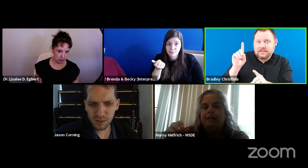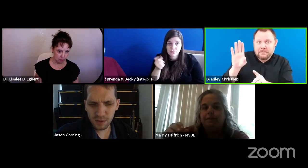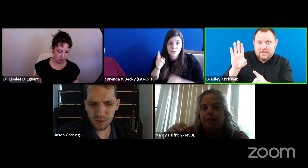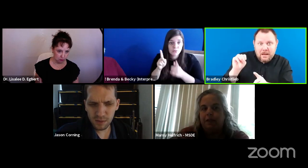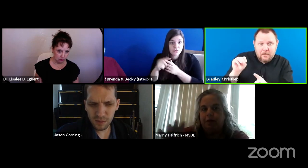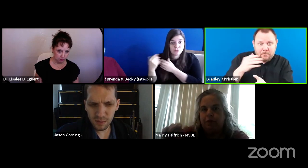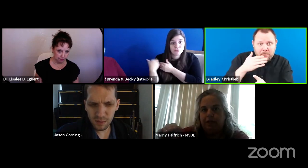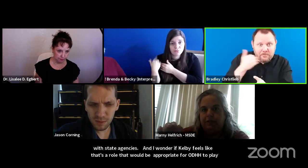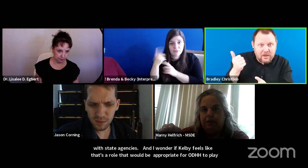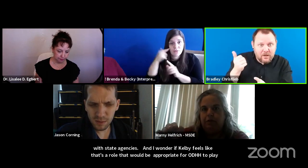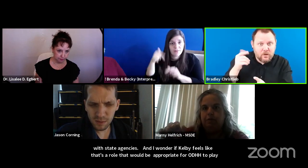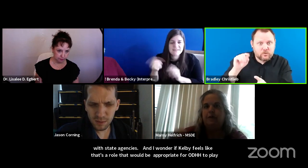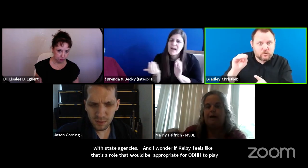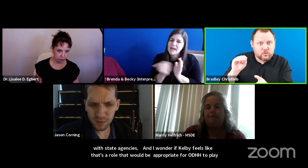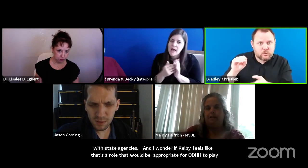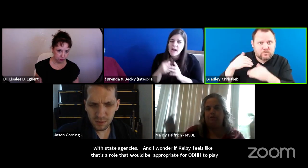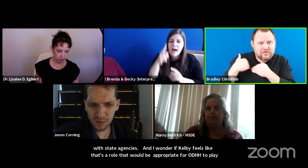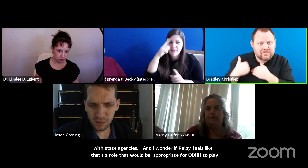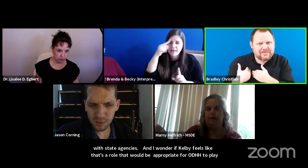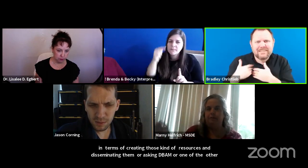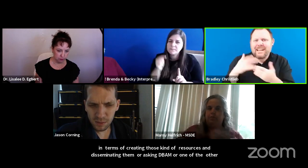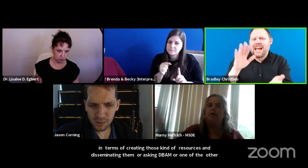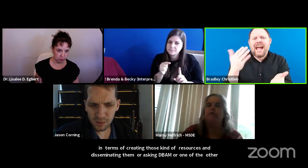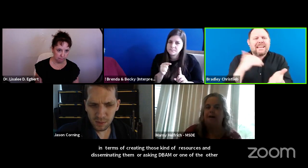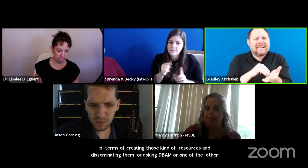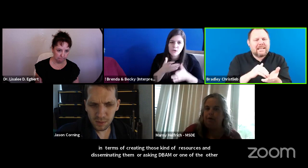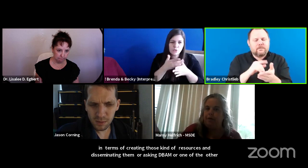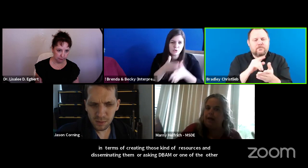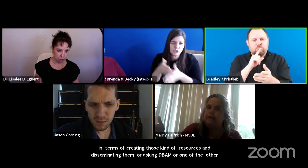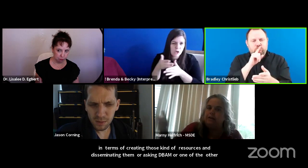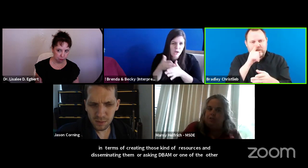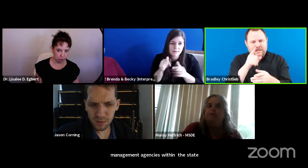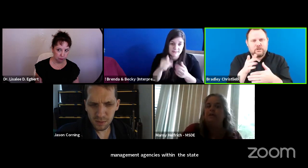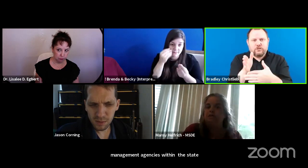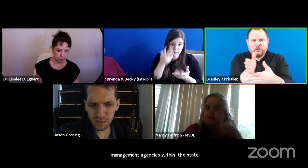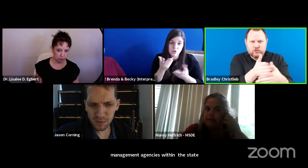something I think would need to happen at sort of a broader level than just the agencies